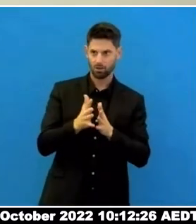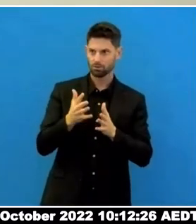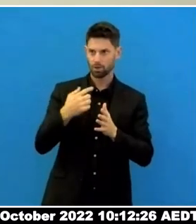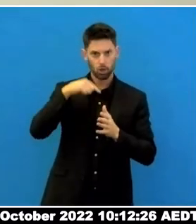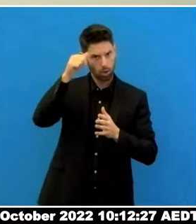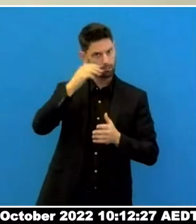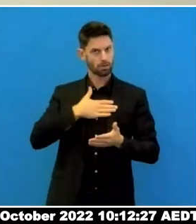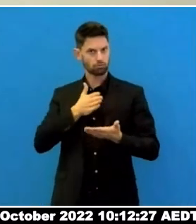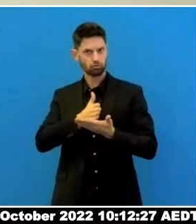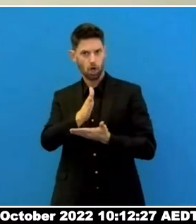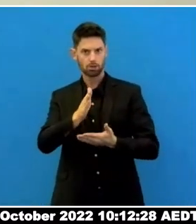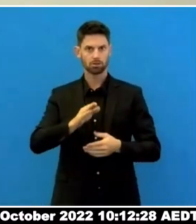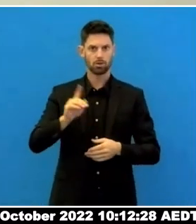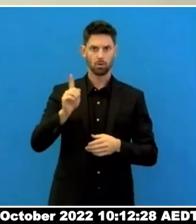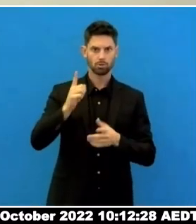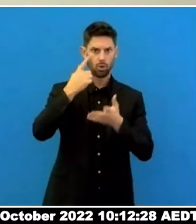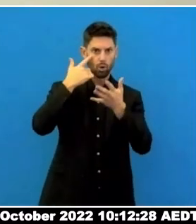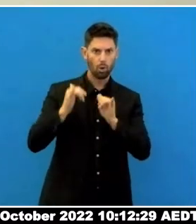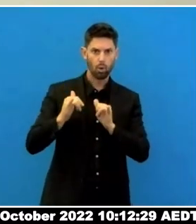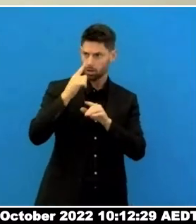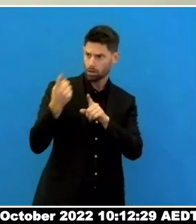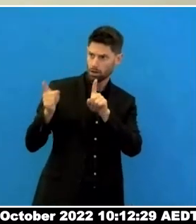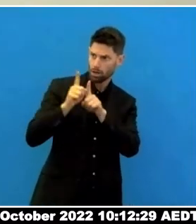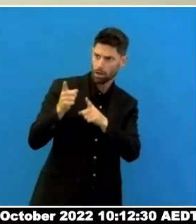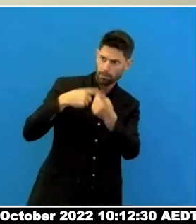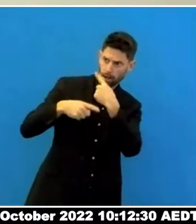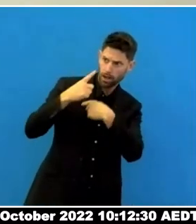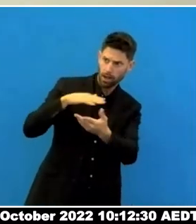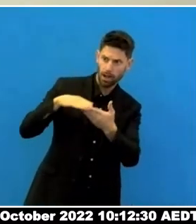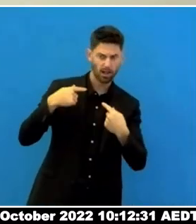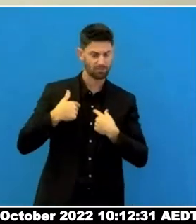The key barriers to reporting racism can be broadly categorised